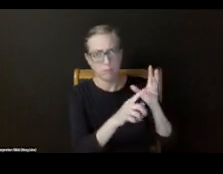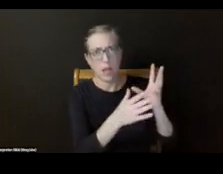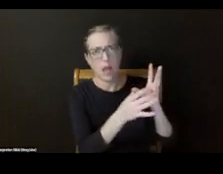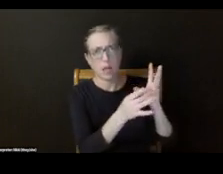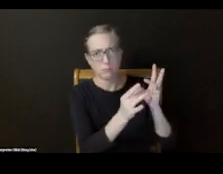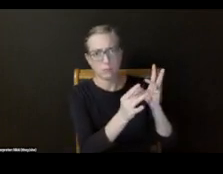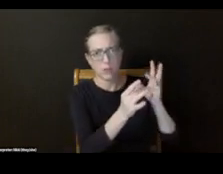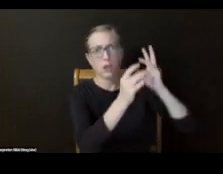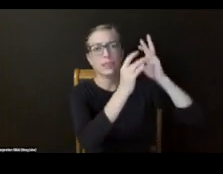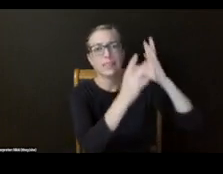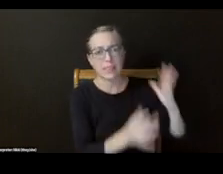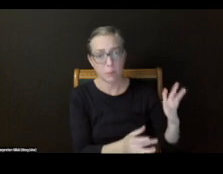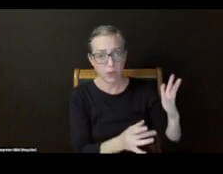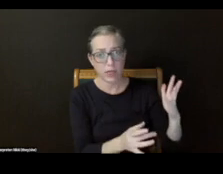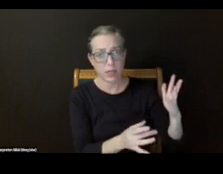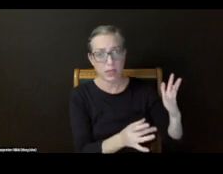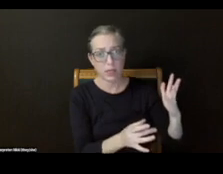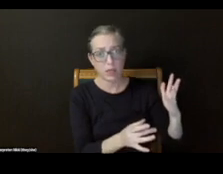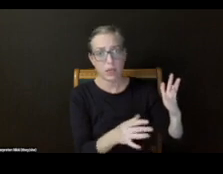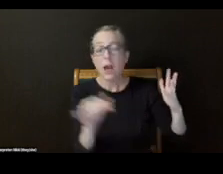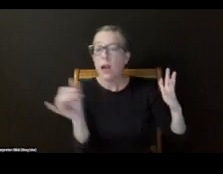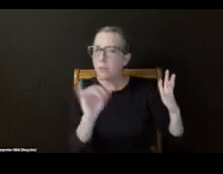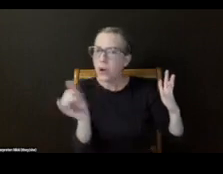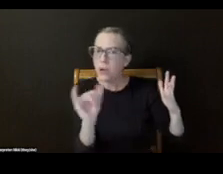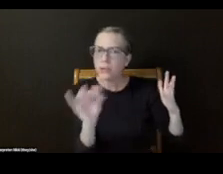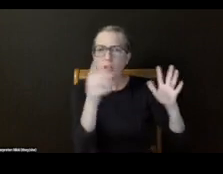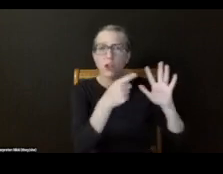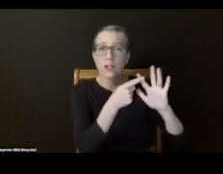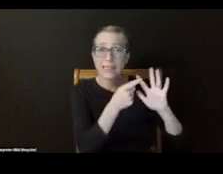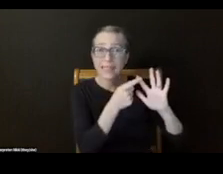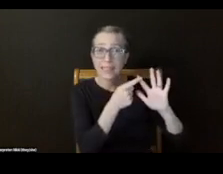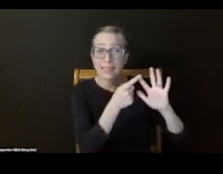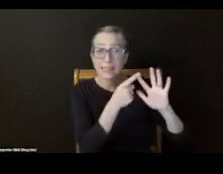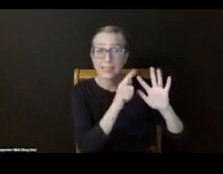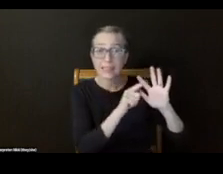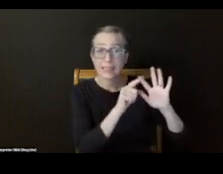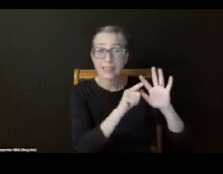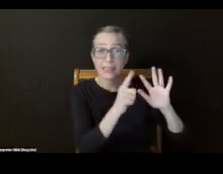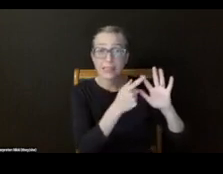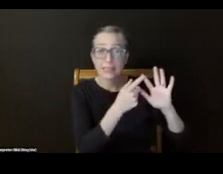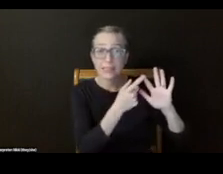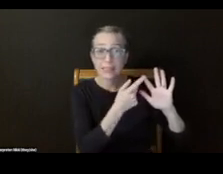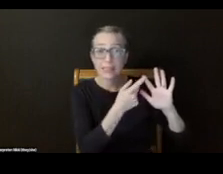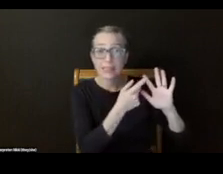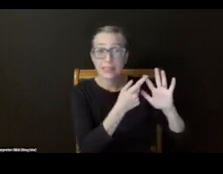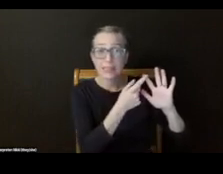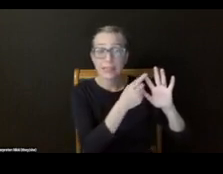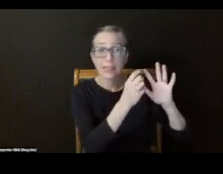but you had your index finger pointer finger separated too.